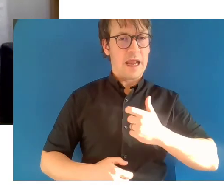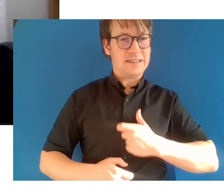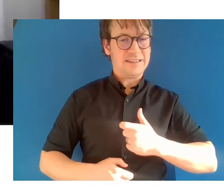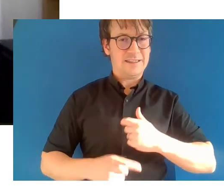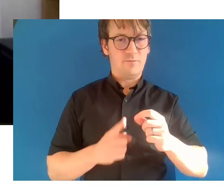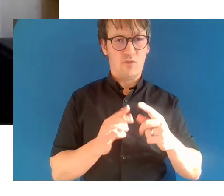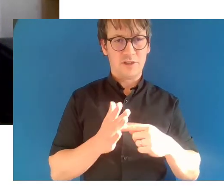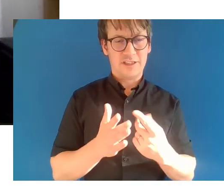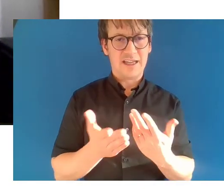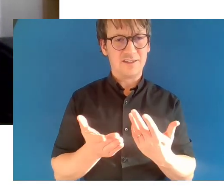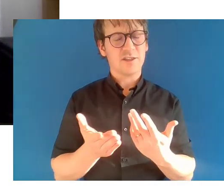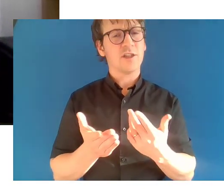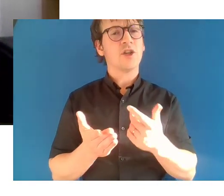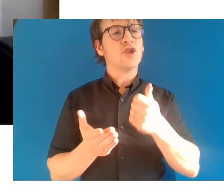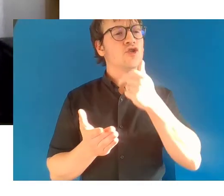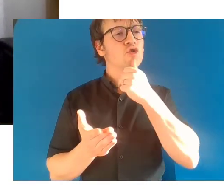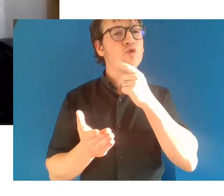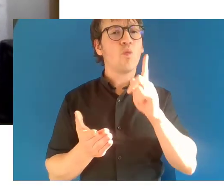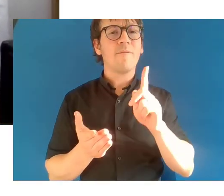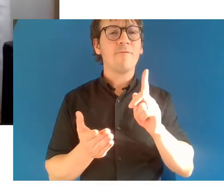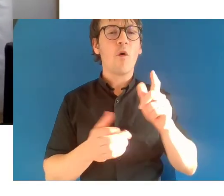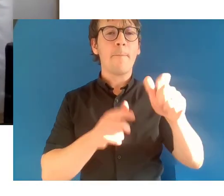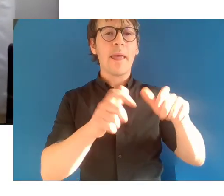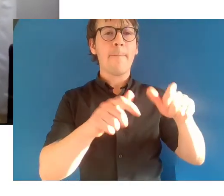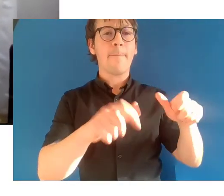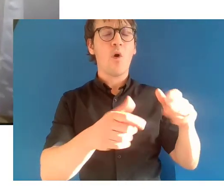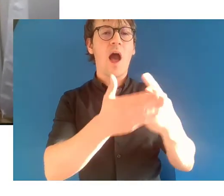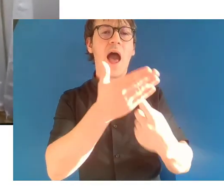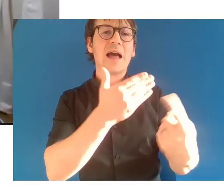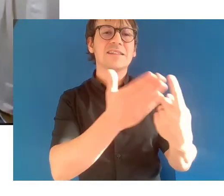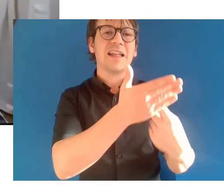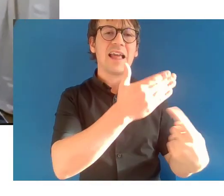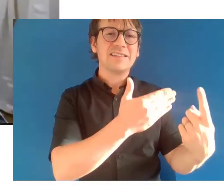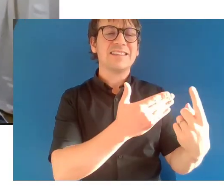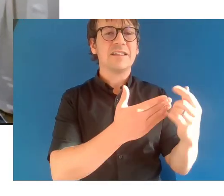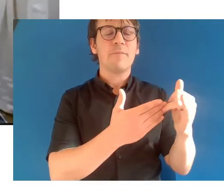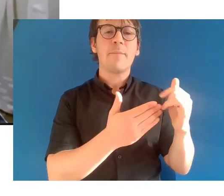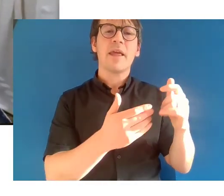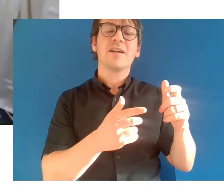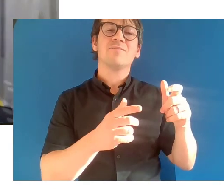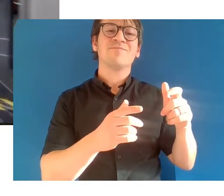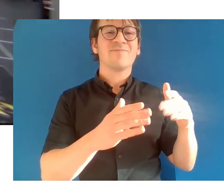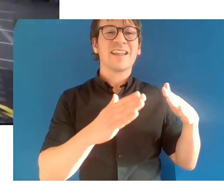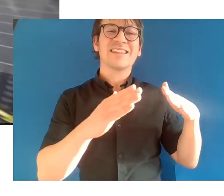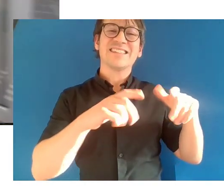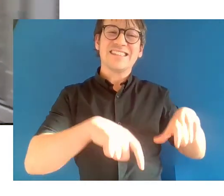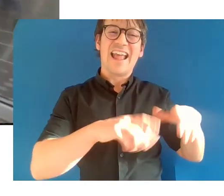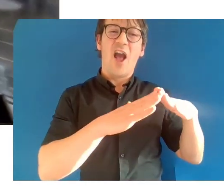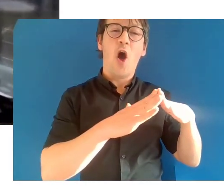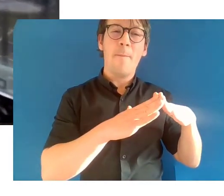It is being used by people who are socially isolated and still in lockdown to visit the